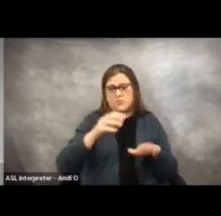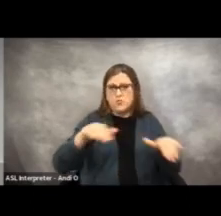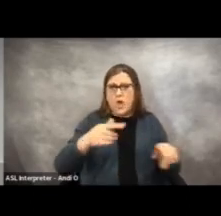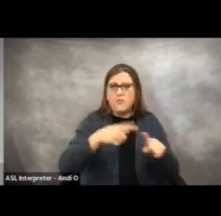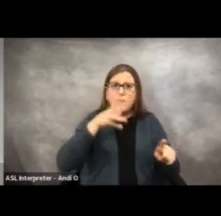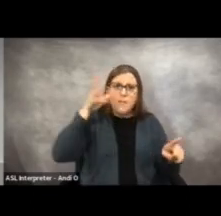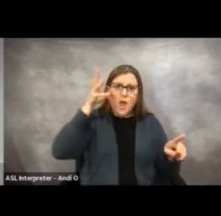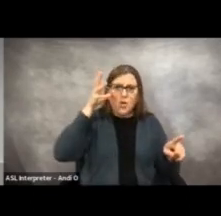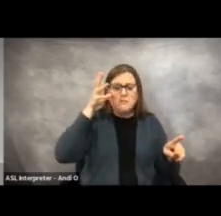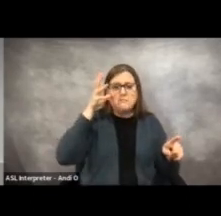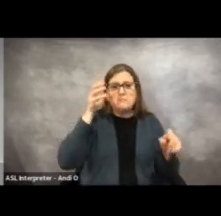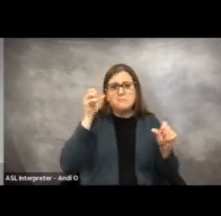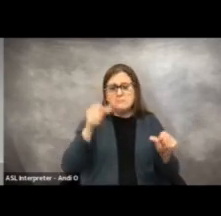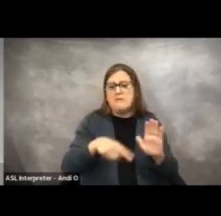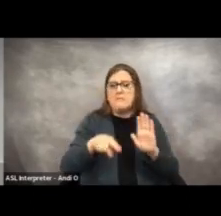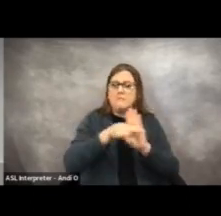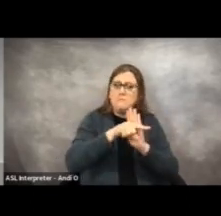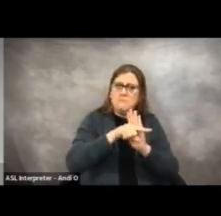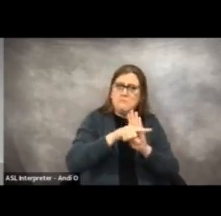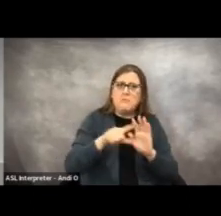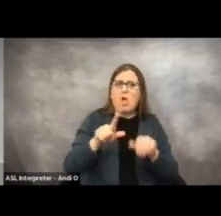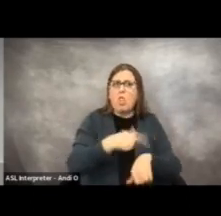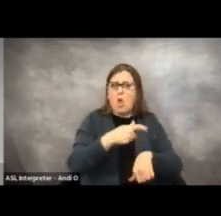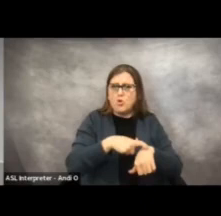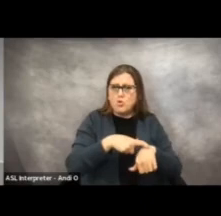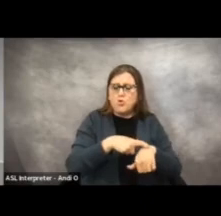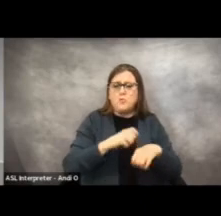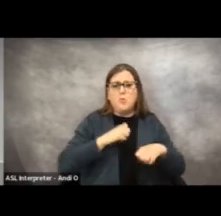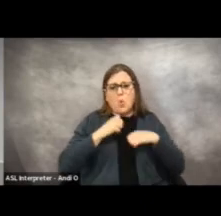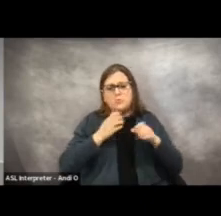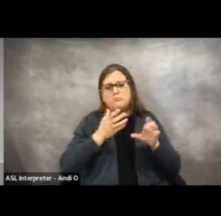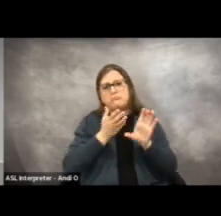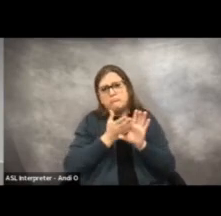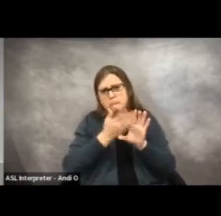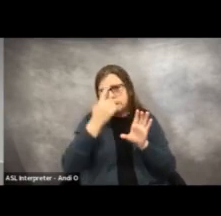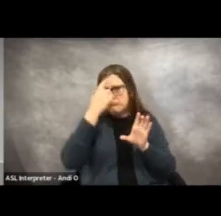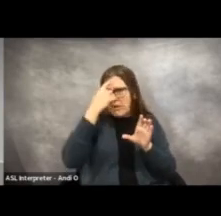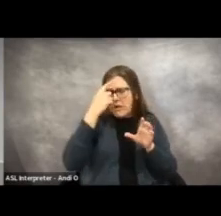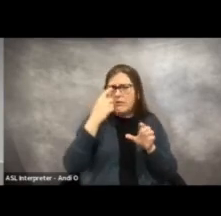detrimental long term emotional and psychological consequences that might be worse than leaving